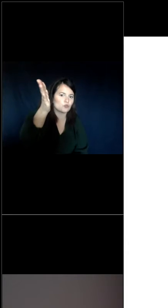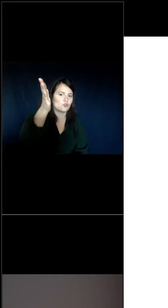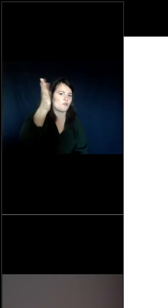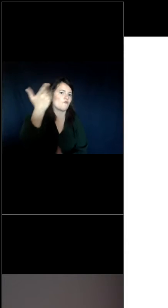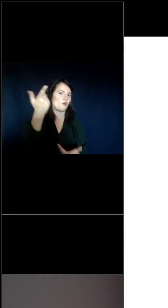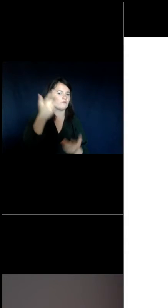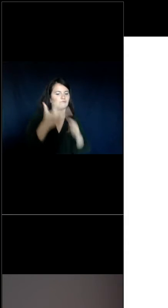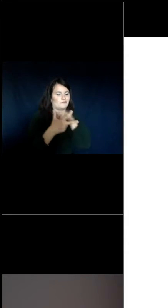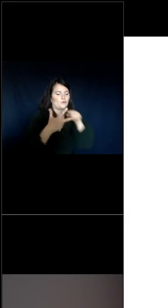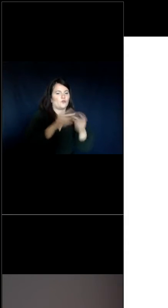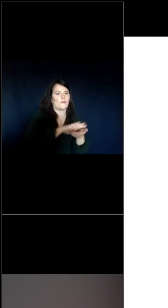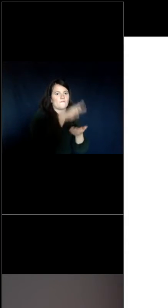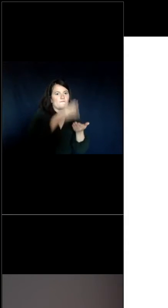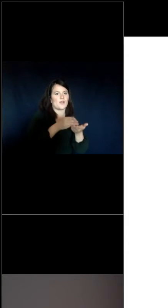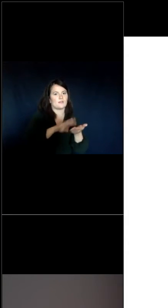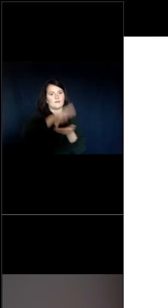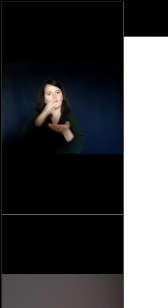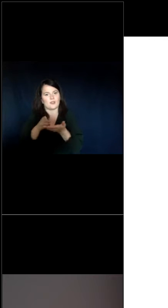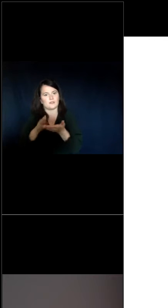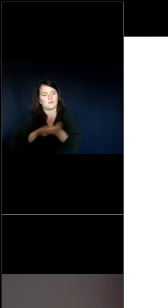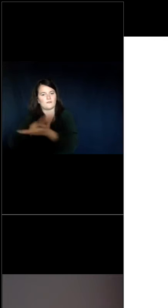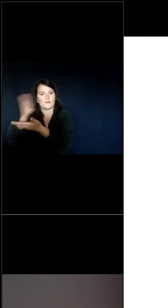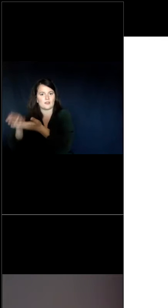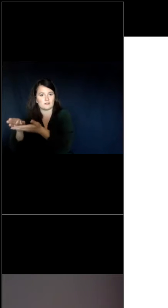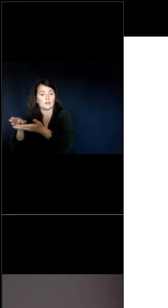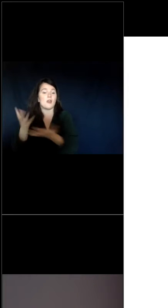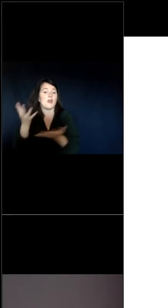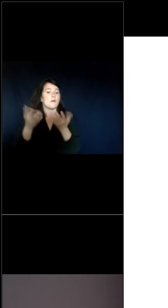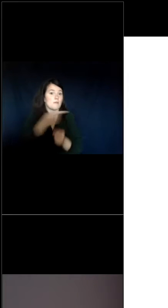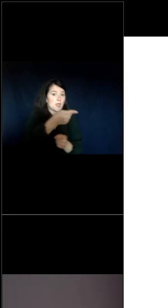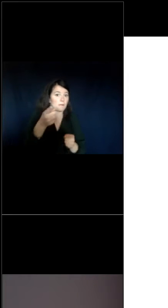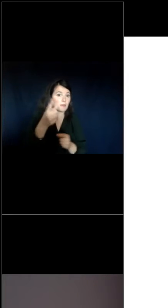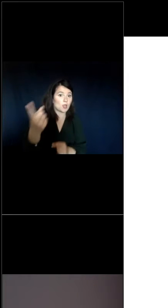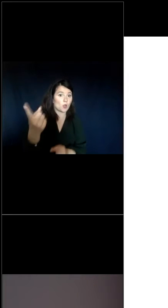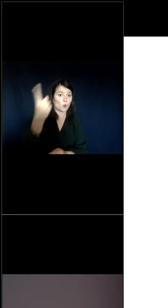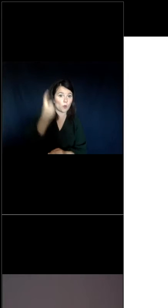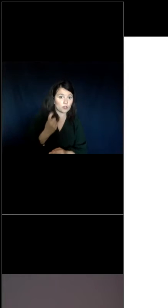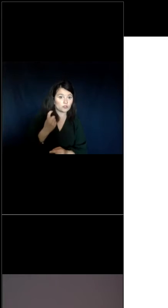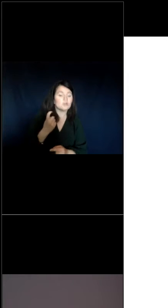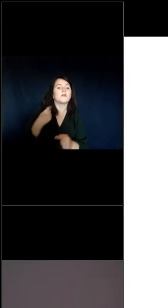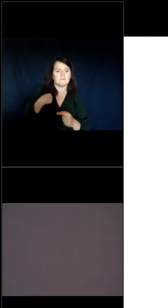And if you have questions afterwards, happy to respond. Thank you.